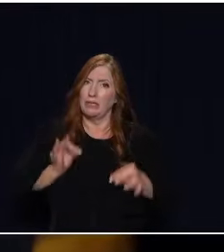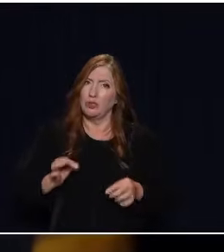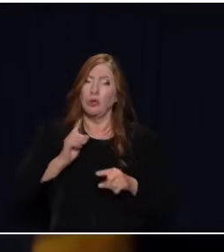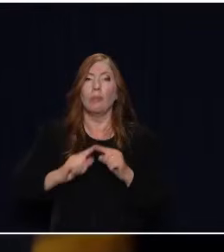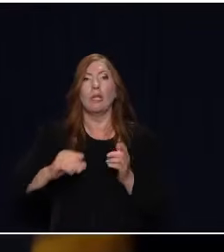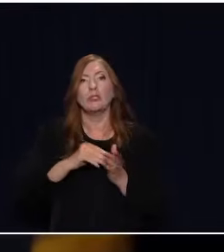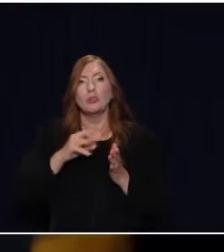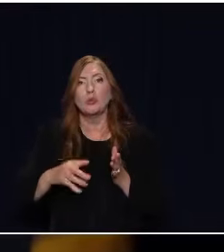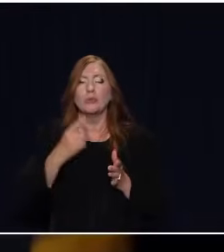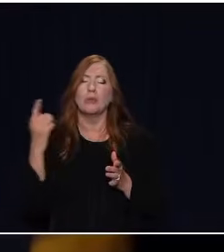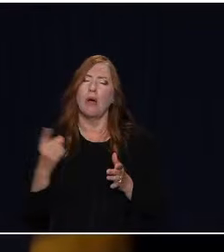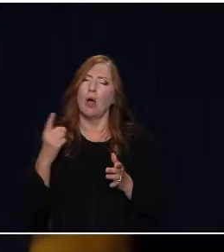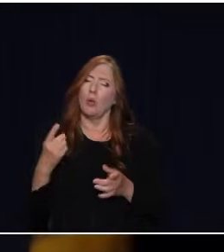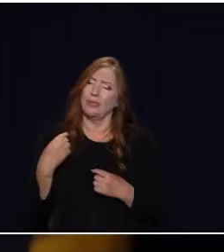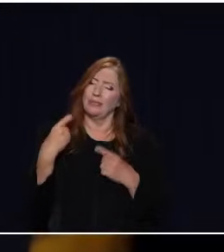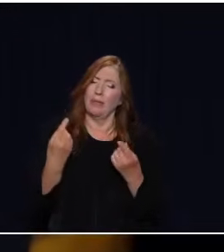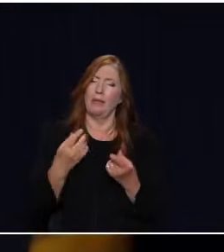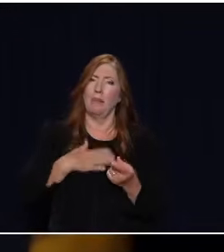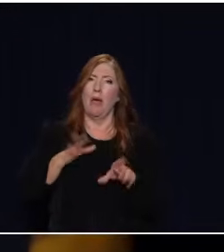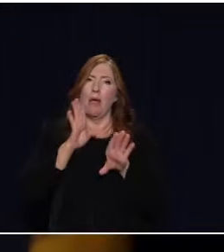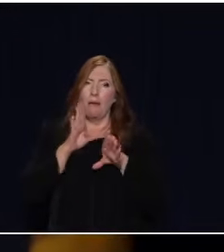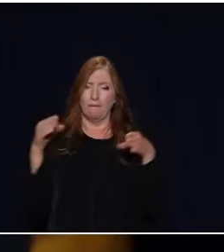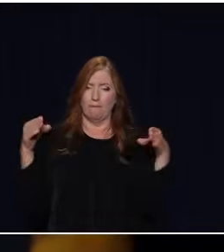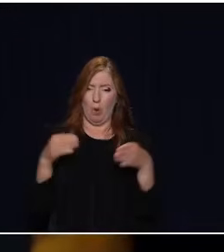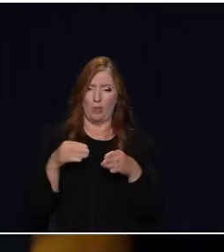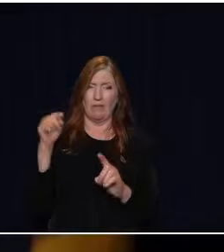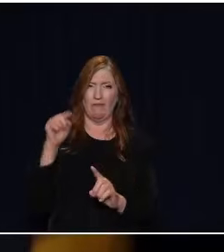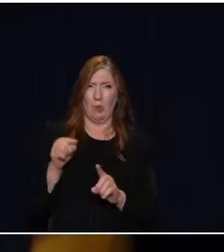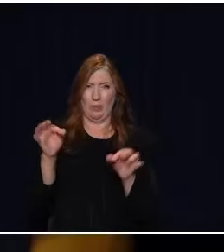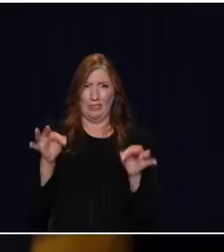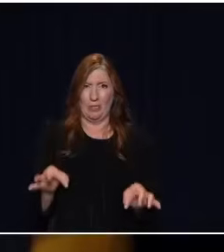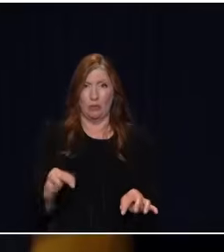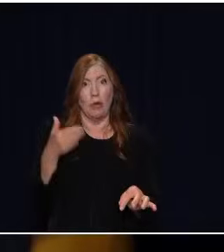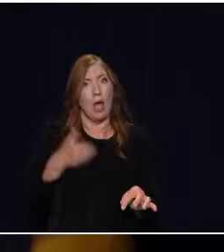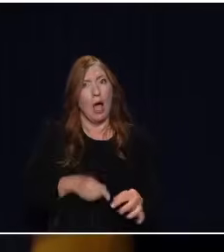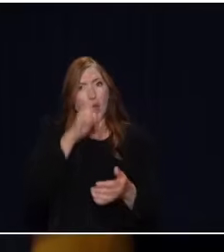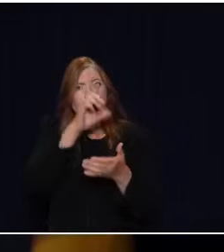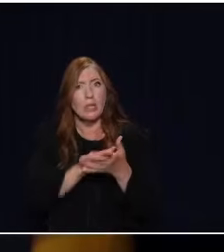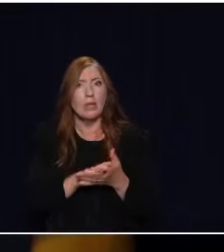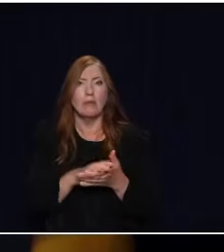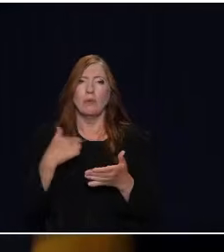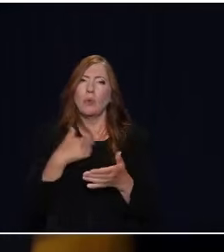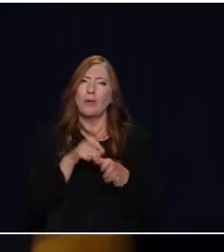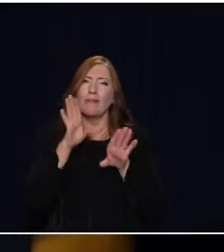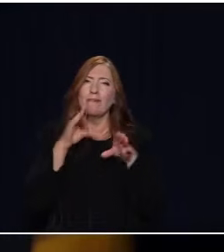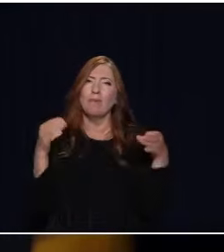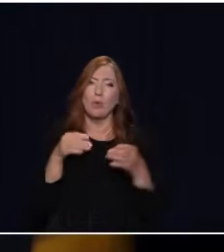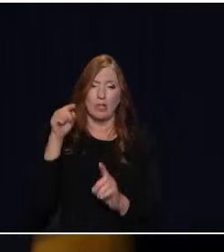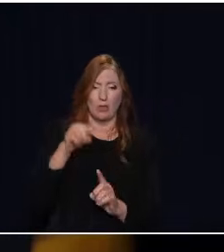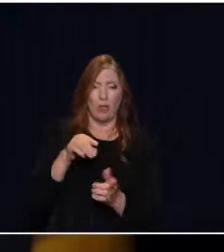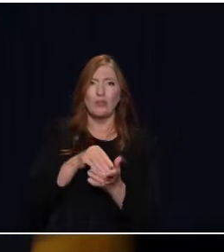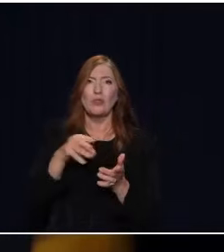I HAVE HAD TO MAKE DIFFICULT DECISIONS, BUT STUDENTS HAVE